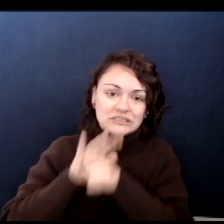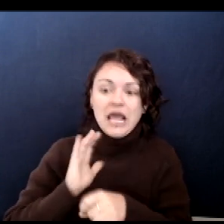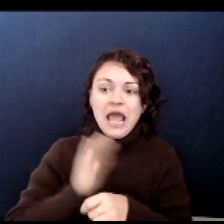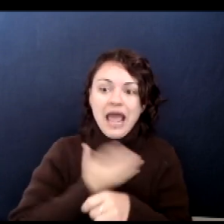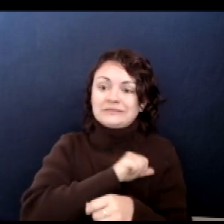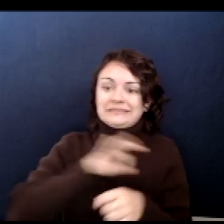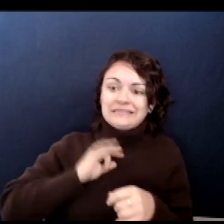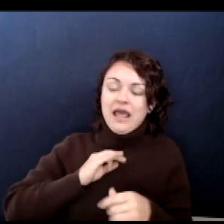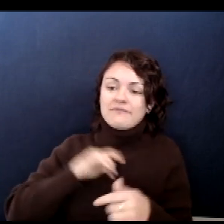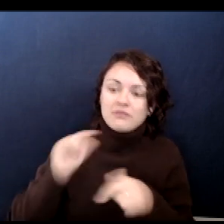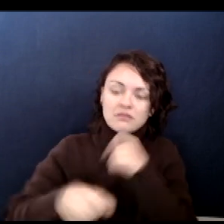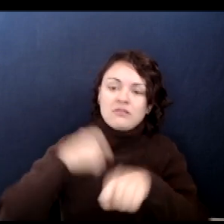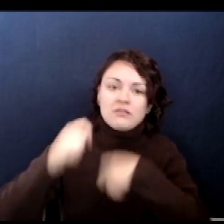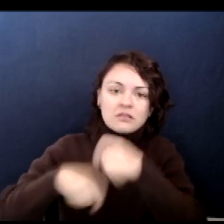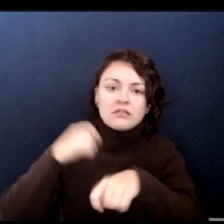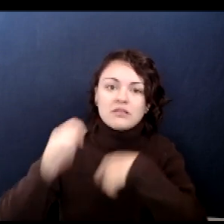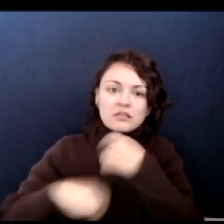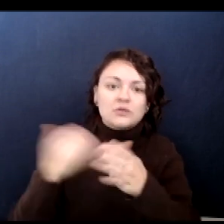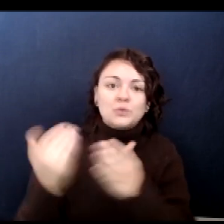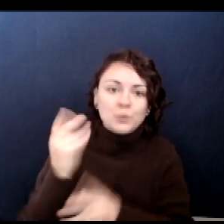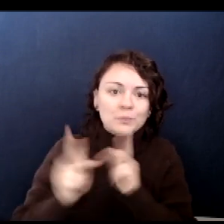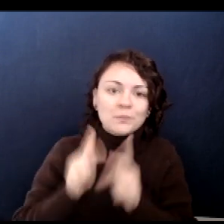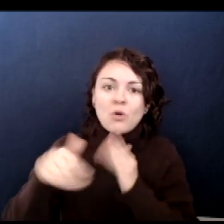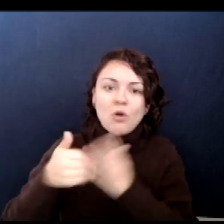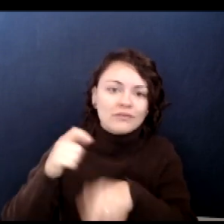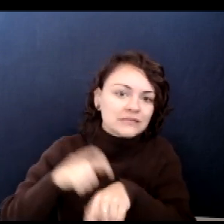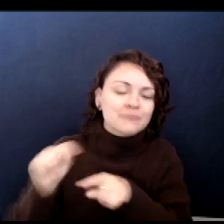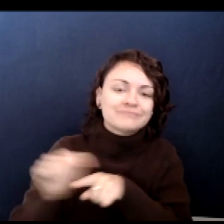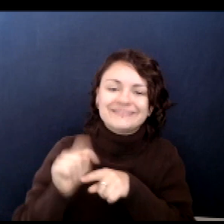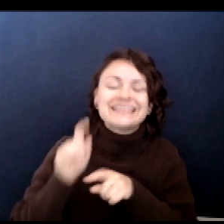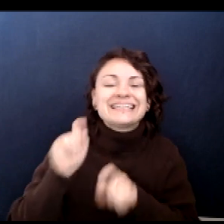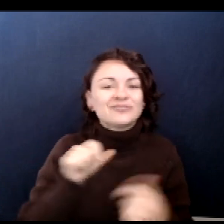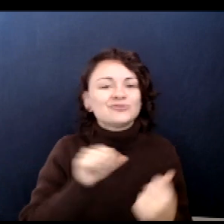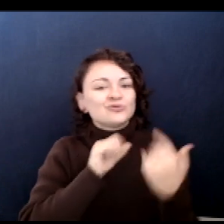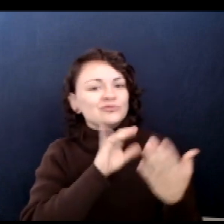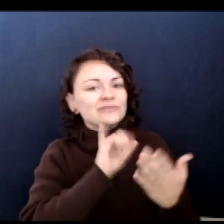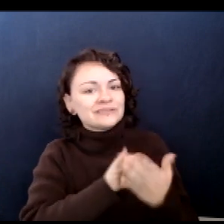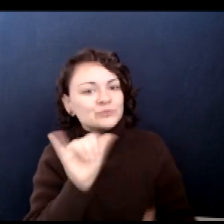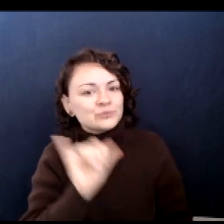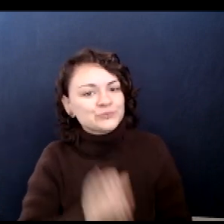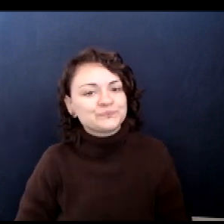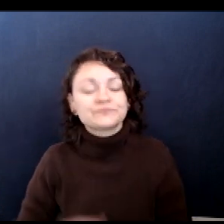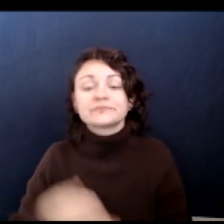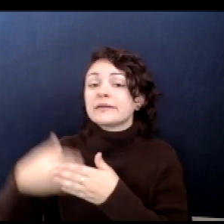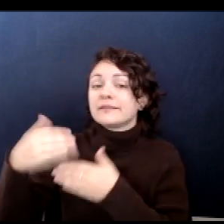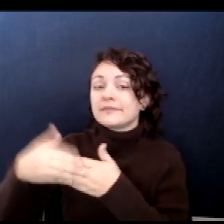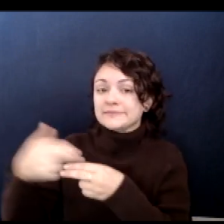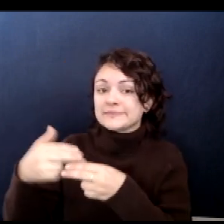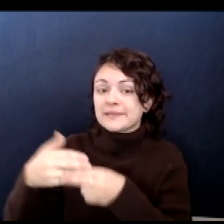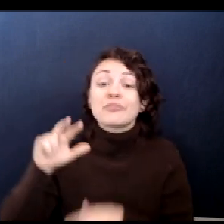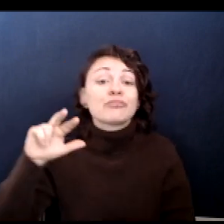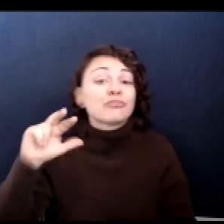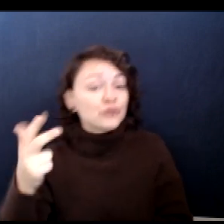system level solutions to address it. Next slide, please. A third and final recommendation